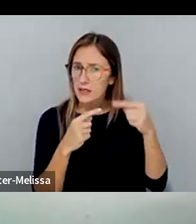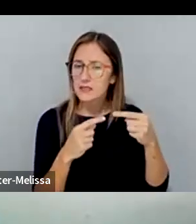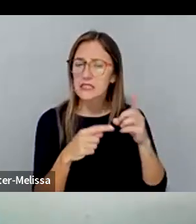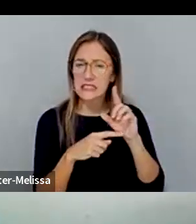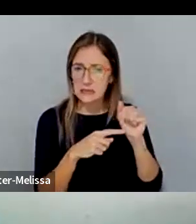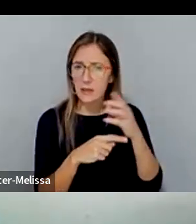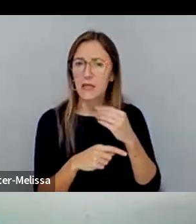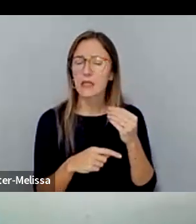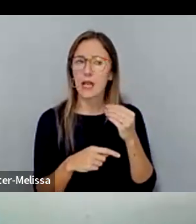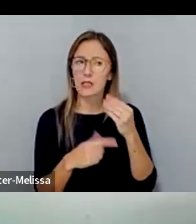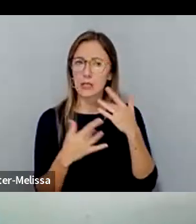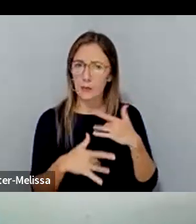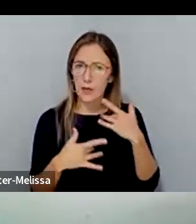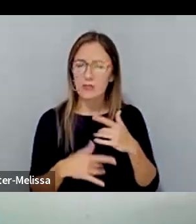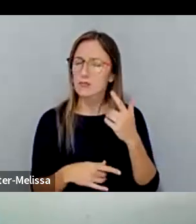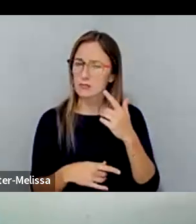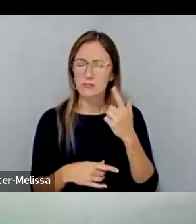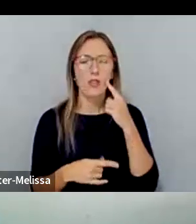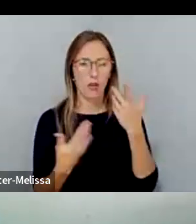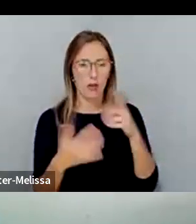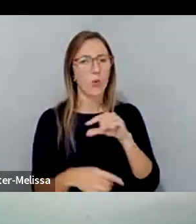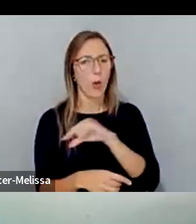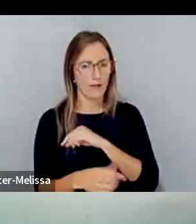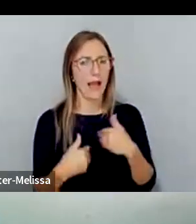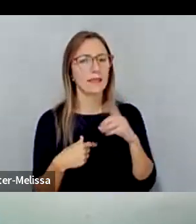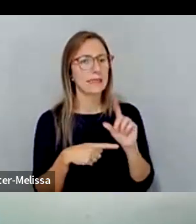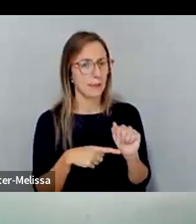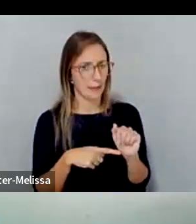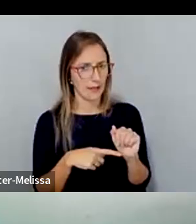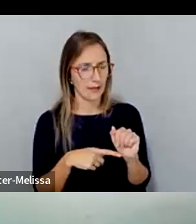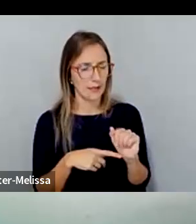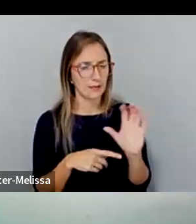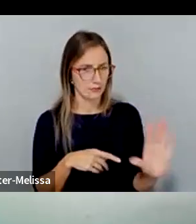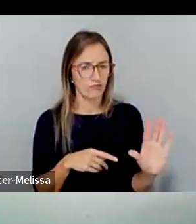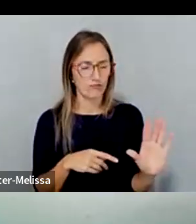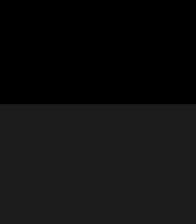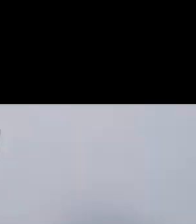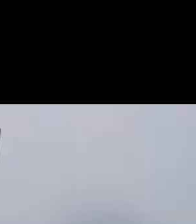disability does not seem to be up for debate here neither does her